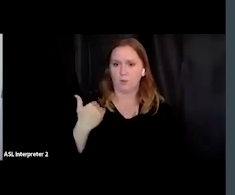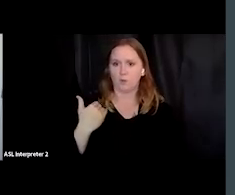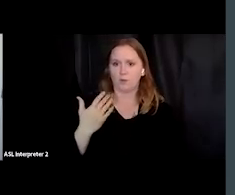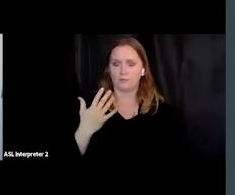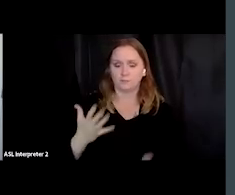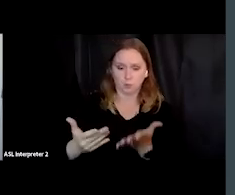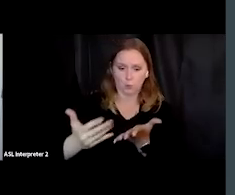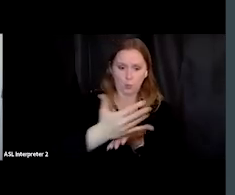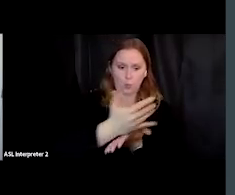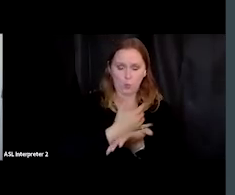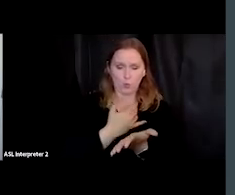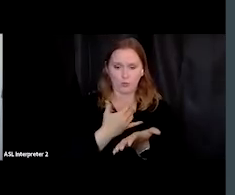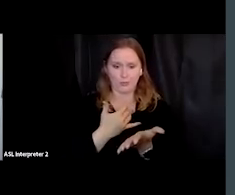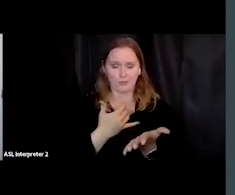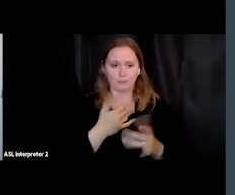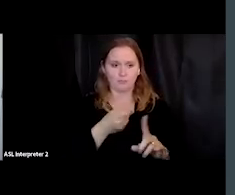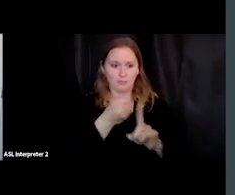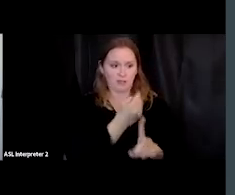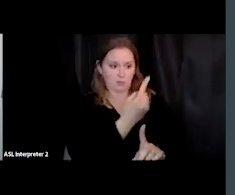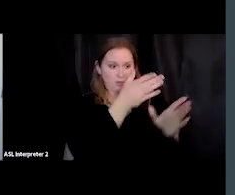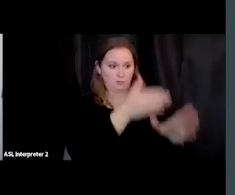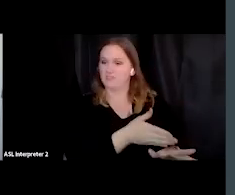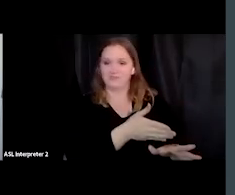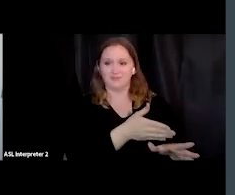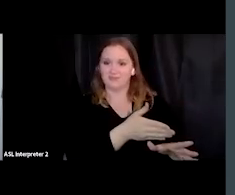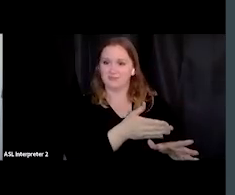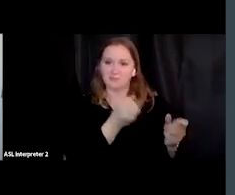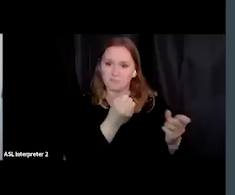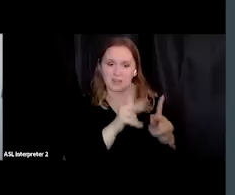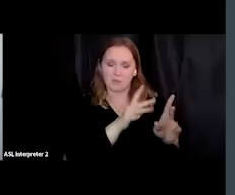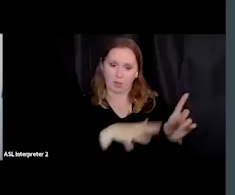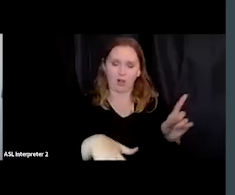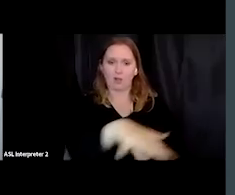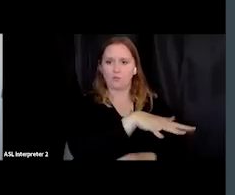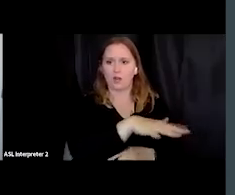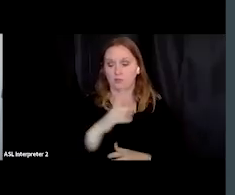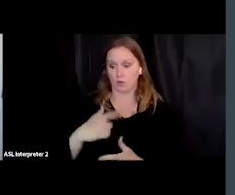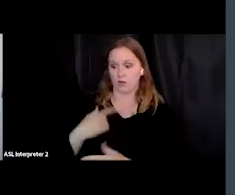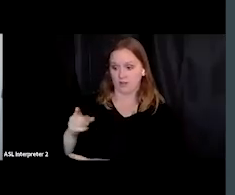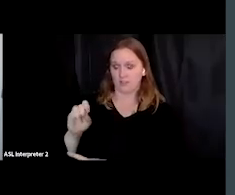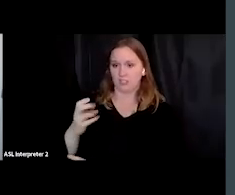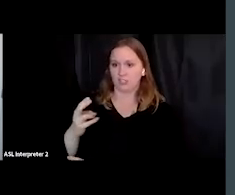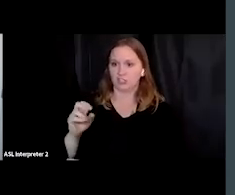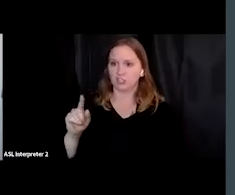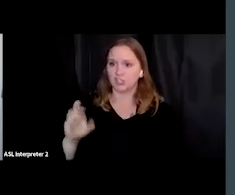individually, but also the people around them. So even, you know, when you're living in a shelter, hoarding too many things can become an issue.